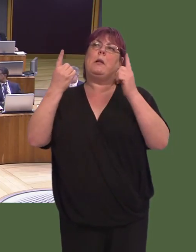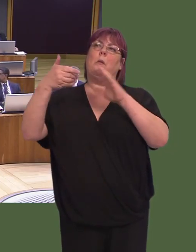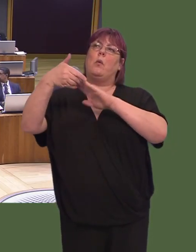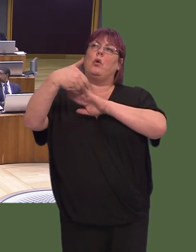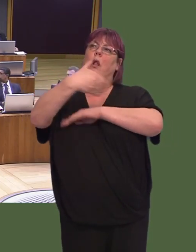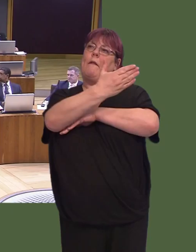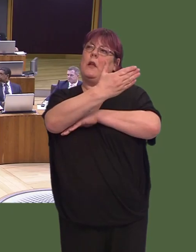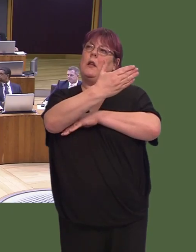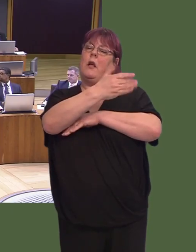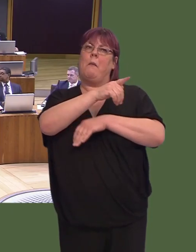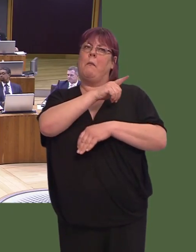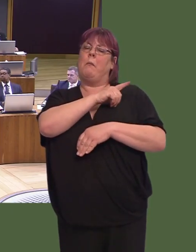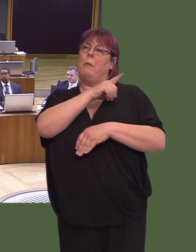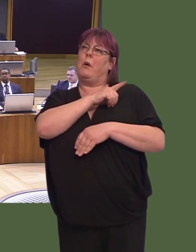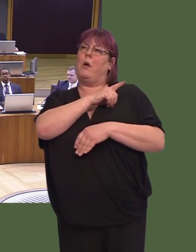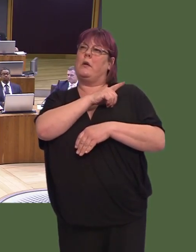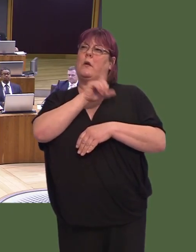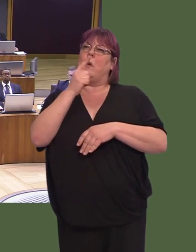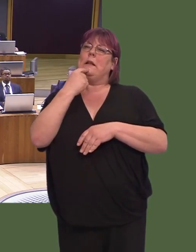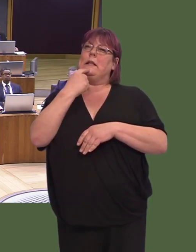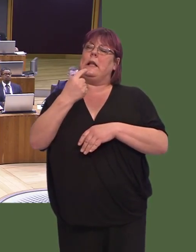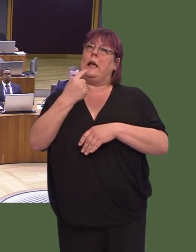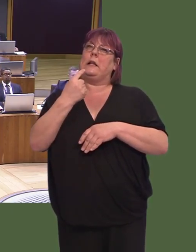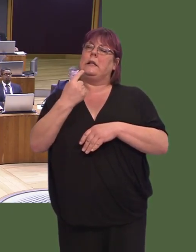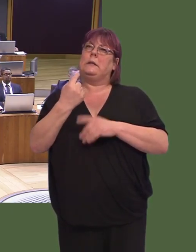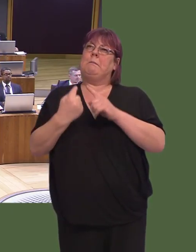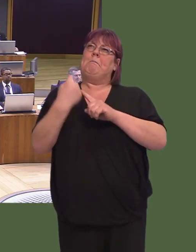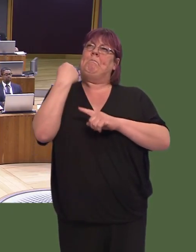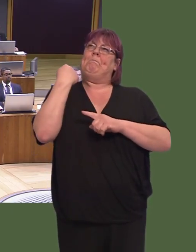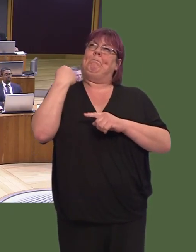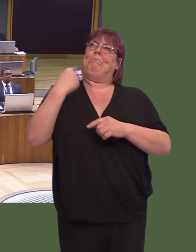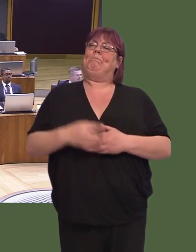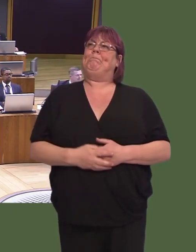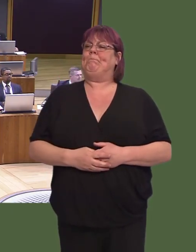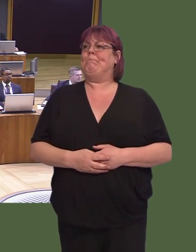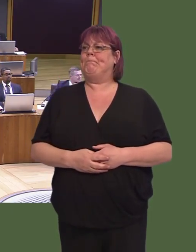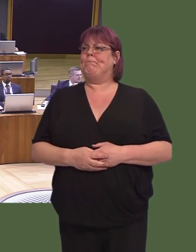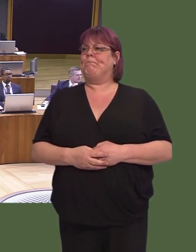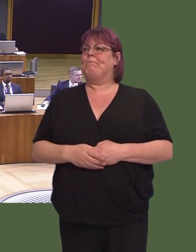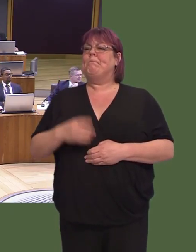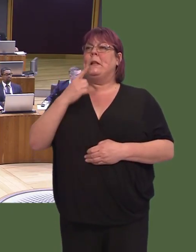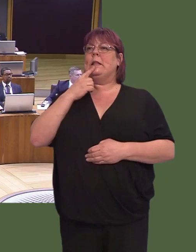because of what he said at the same time, that America was Wales's most important business